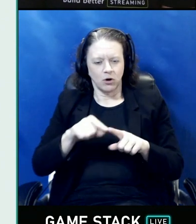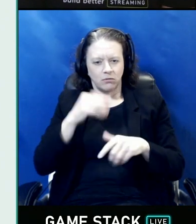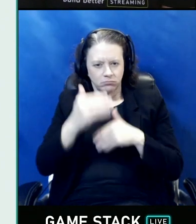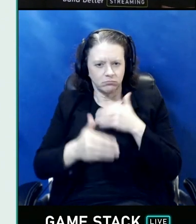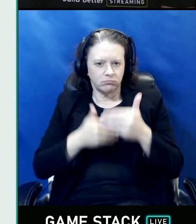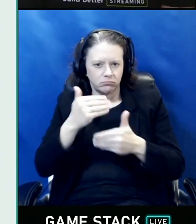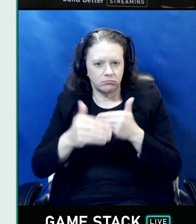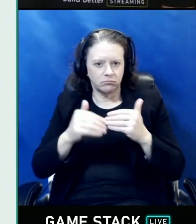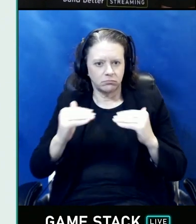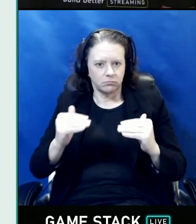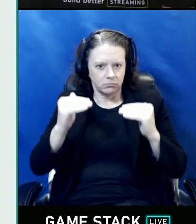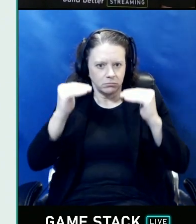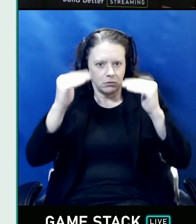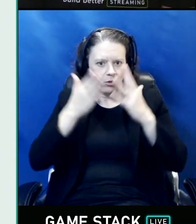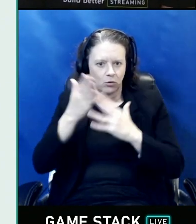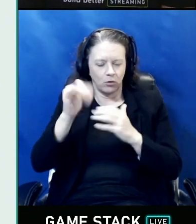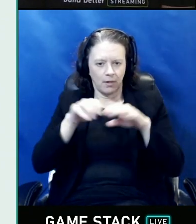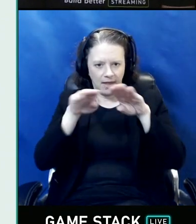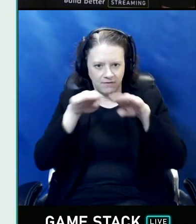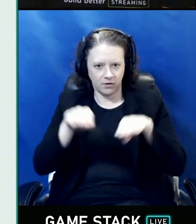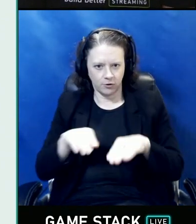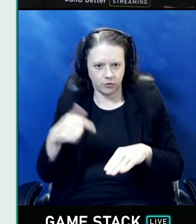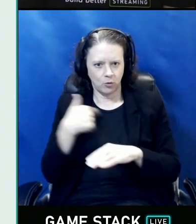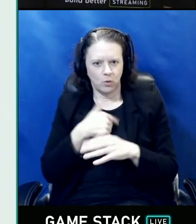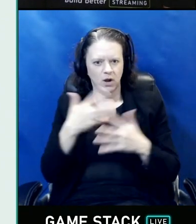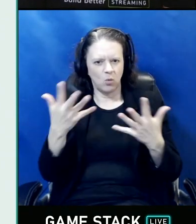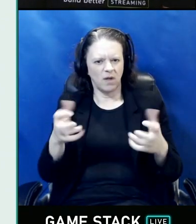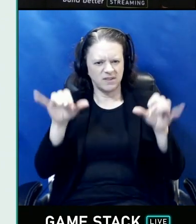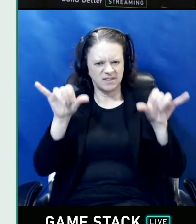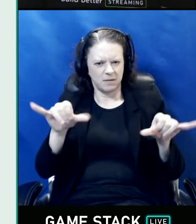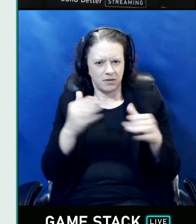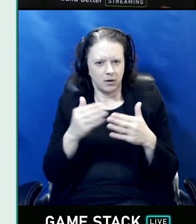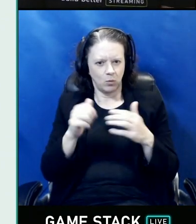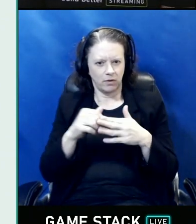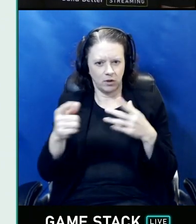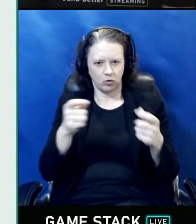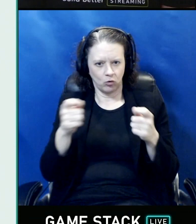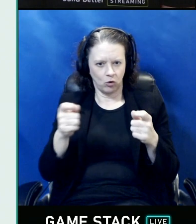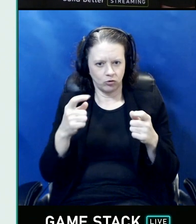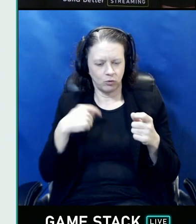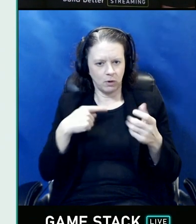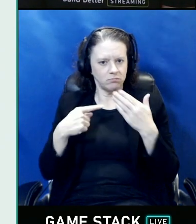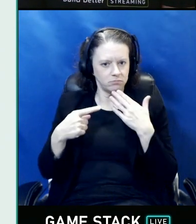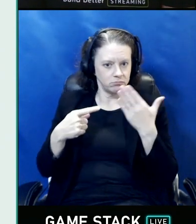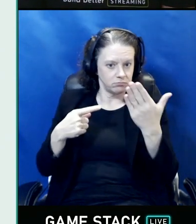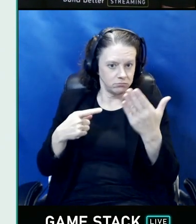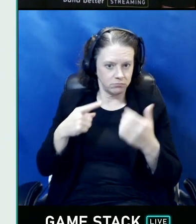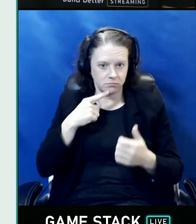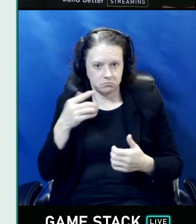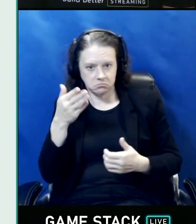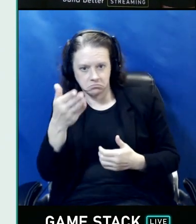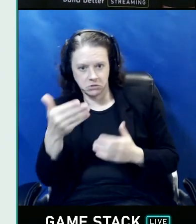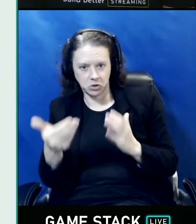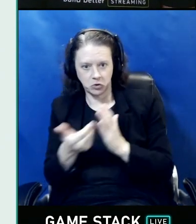as you progress through, and have those concepts introduced to you. We wanted the on-screen touch controls to effectively match